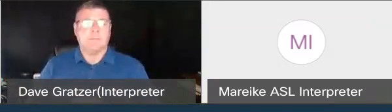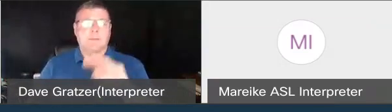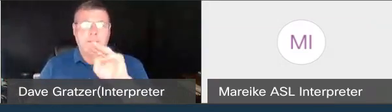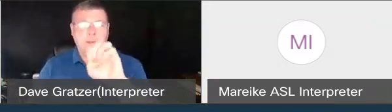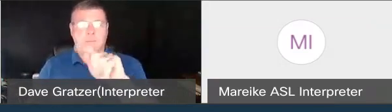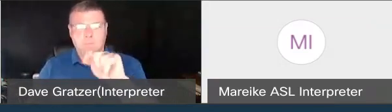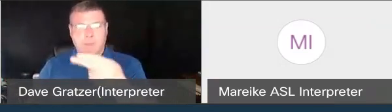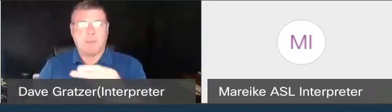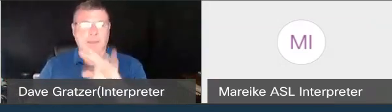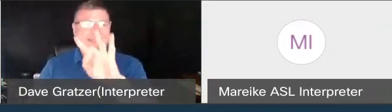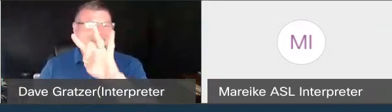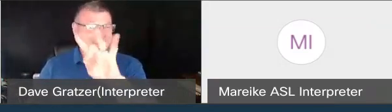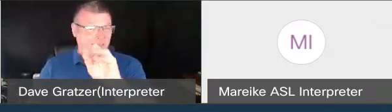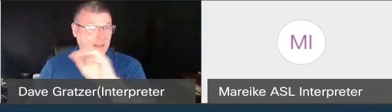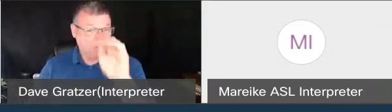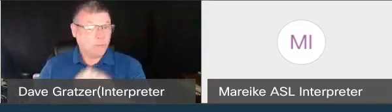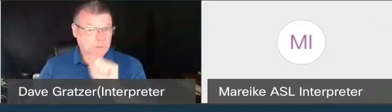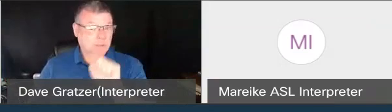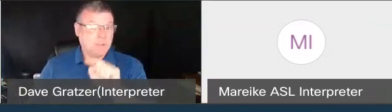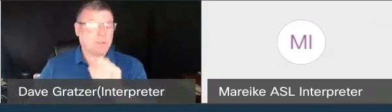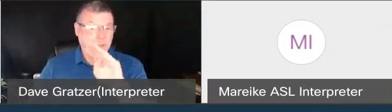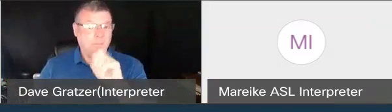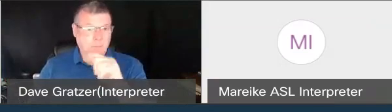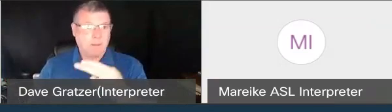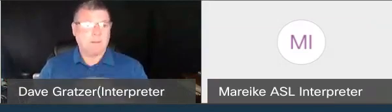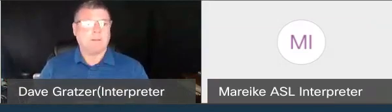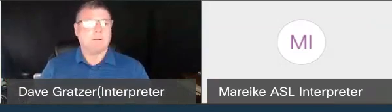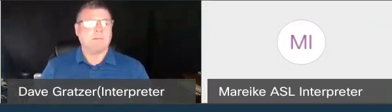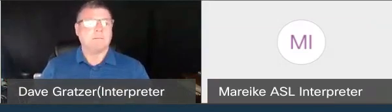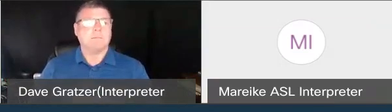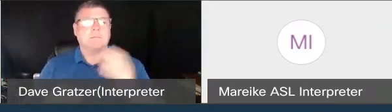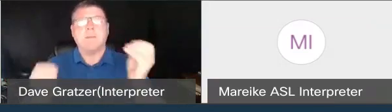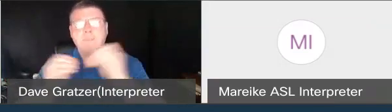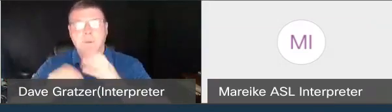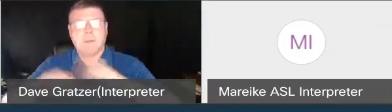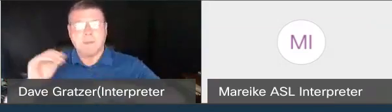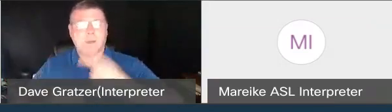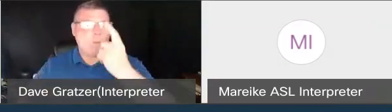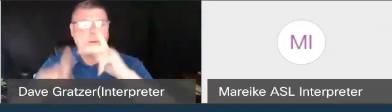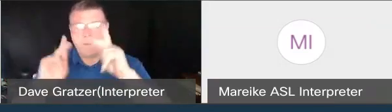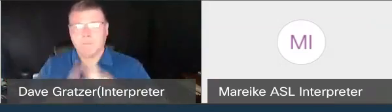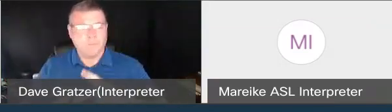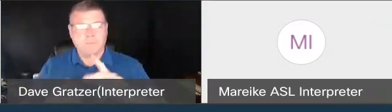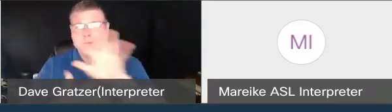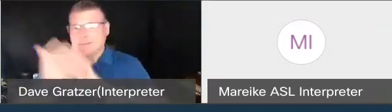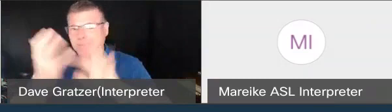about 80% of our clients, meth. Of course, more than one person is taking a combination of these drugs.